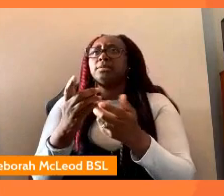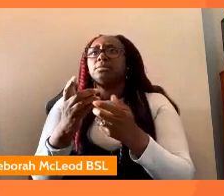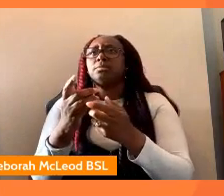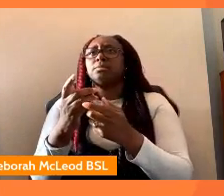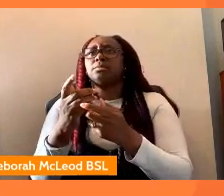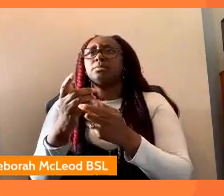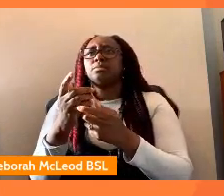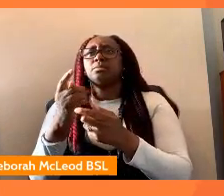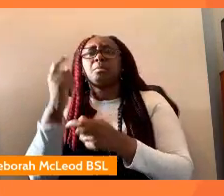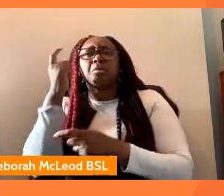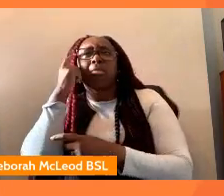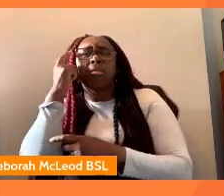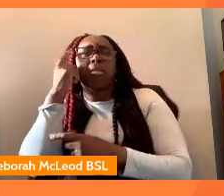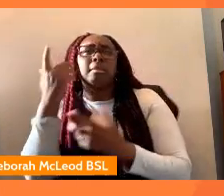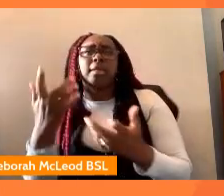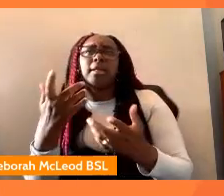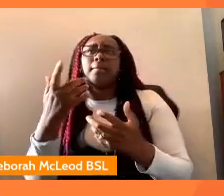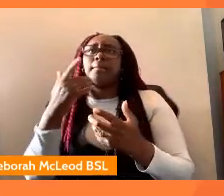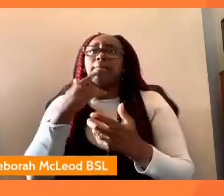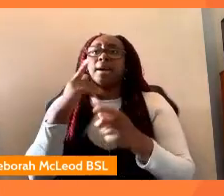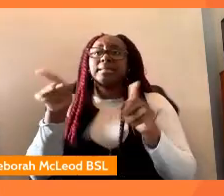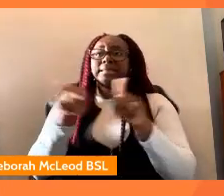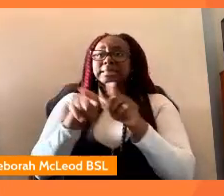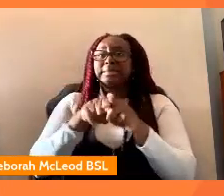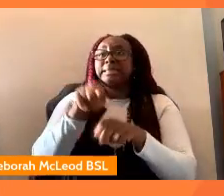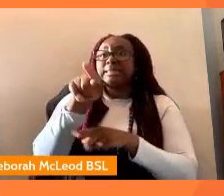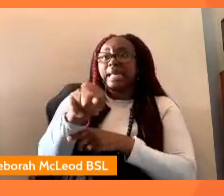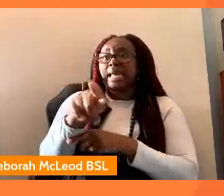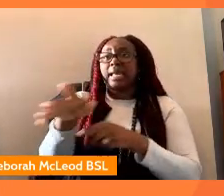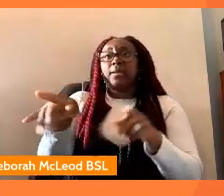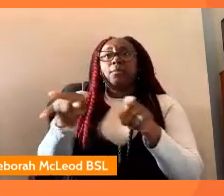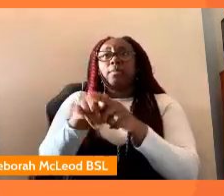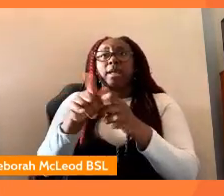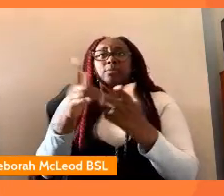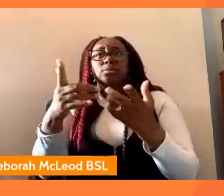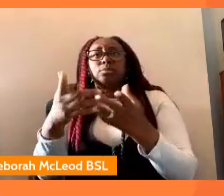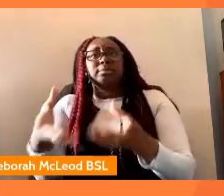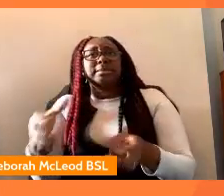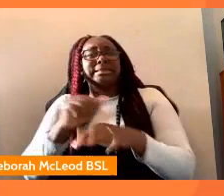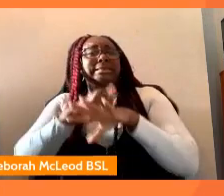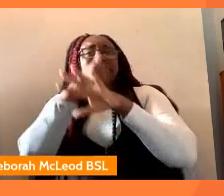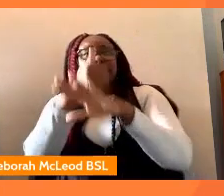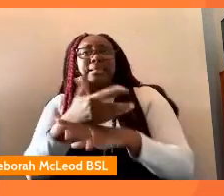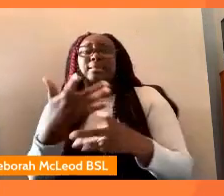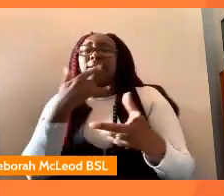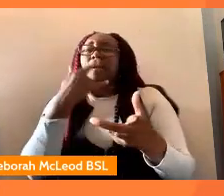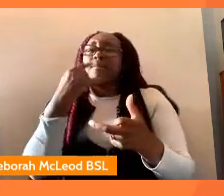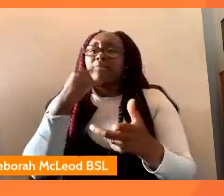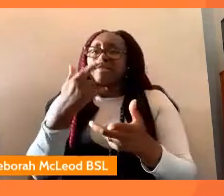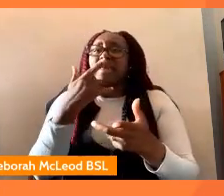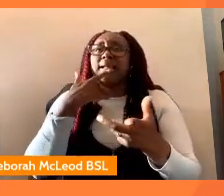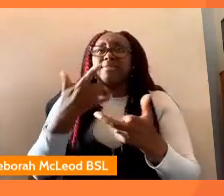So by coming together at scale and collaborating to find solutions for audiences, I believe the sector can create a digital version